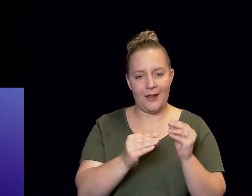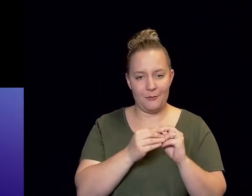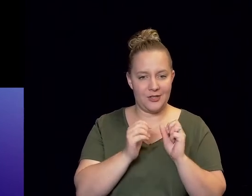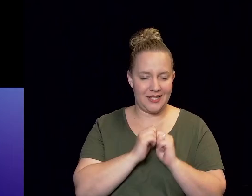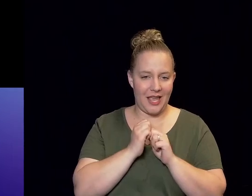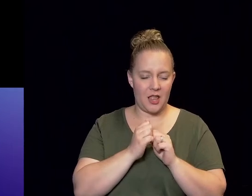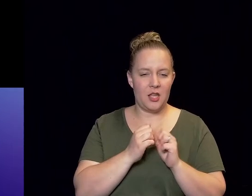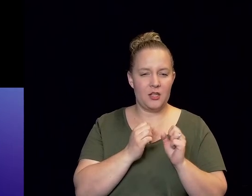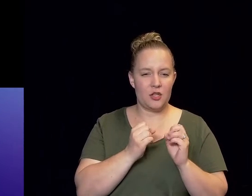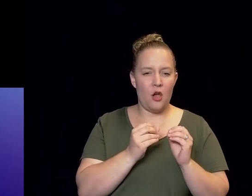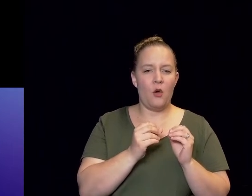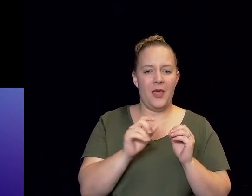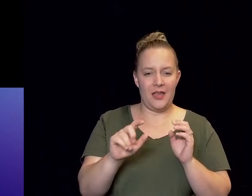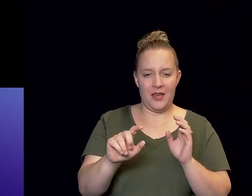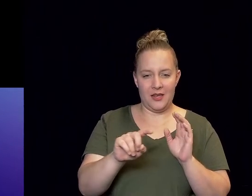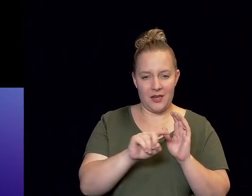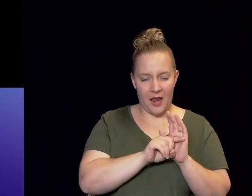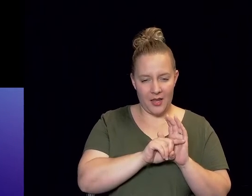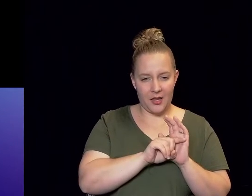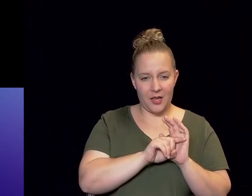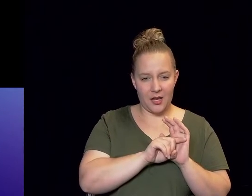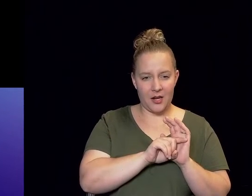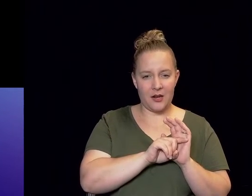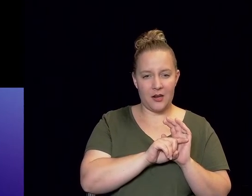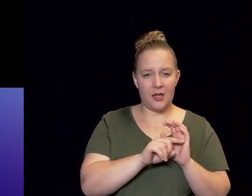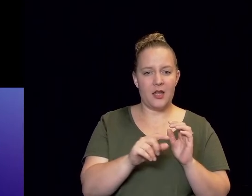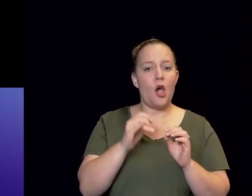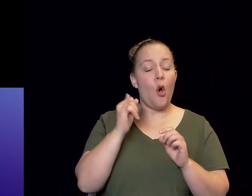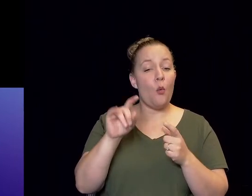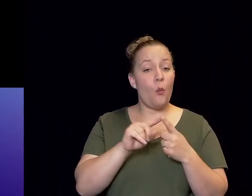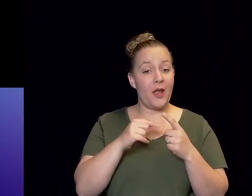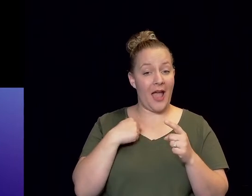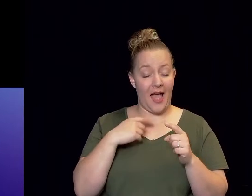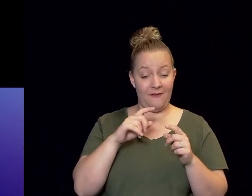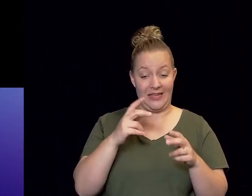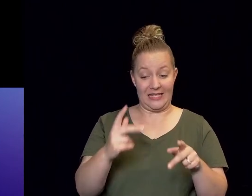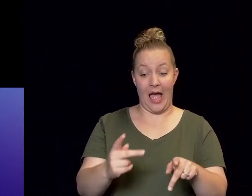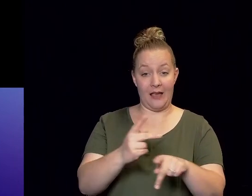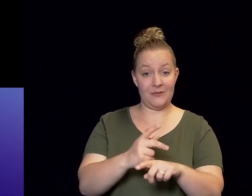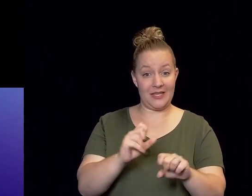So, -3. So again, whenever there's a times right here, we can multiply those numbers out.